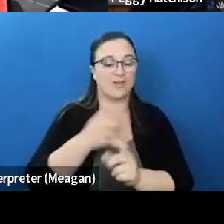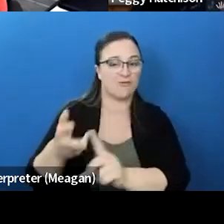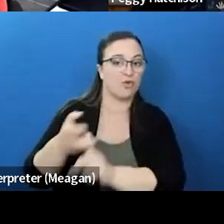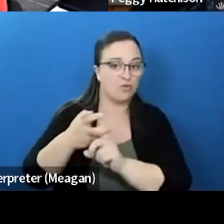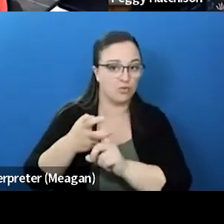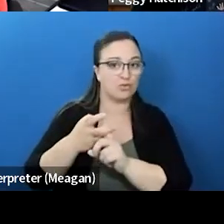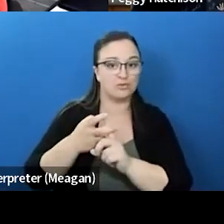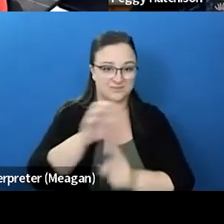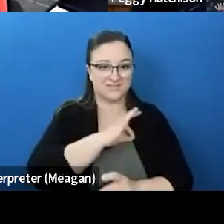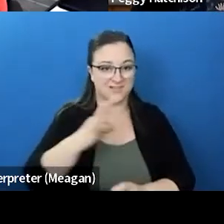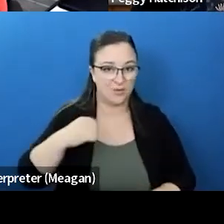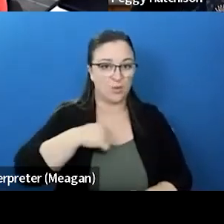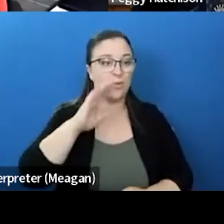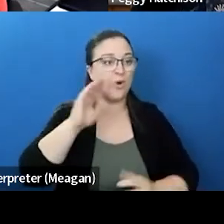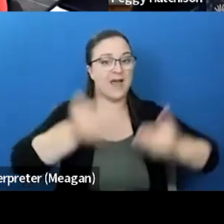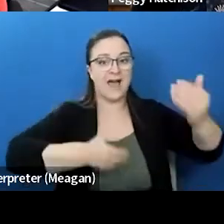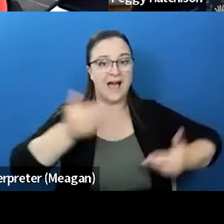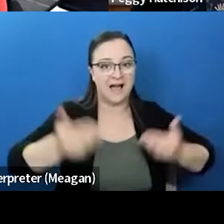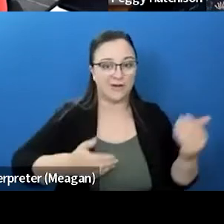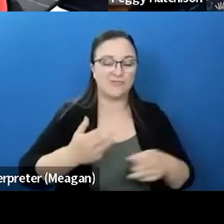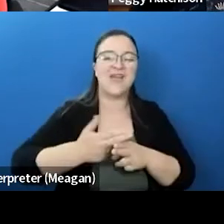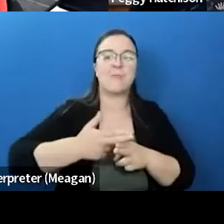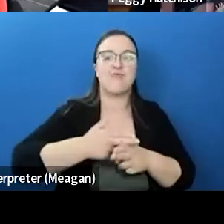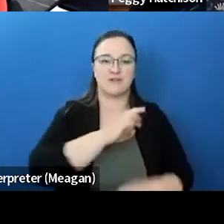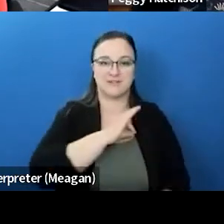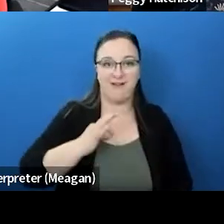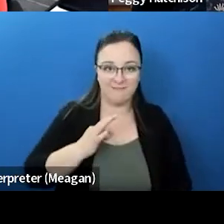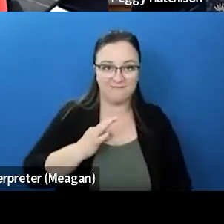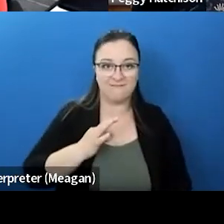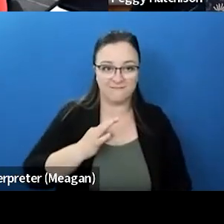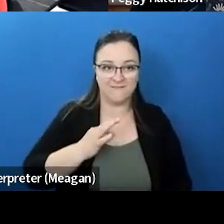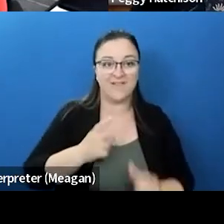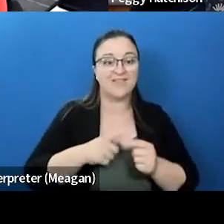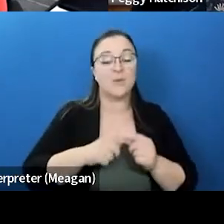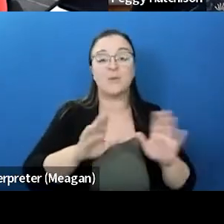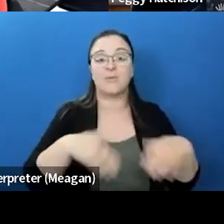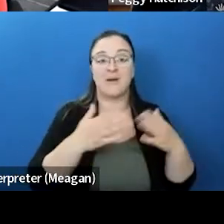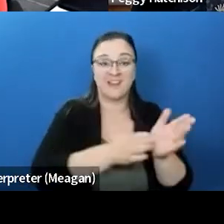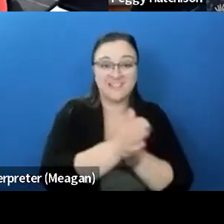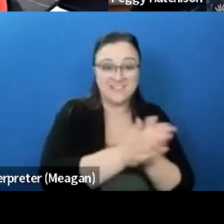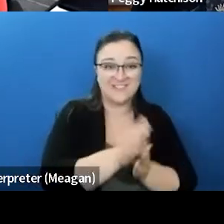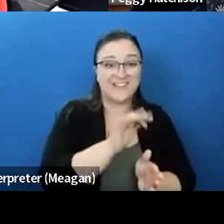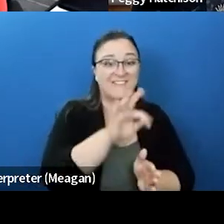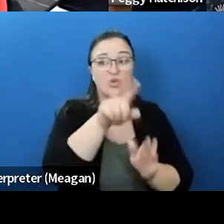We were gonna hire a whole bunch of kind of temp staff. And we also gave incentives to staff. If you can recruit any of your friends